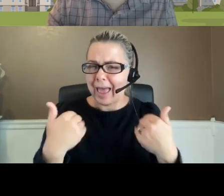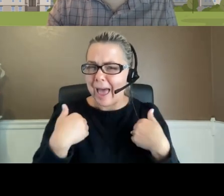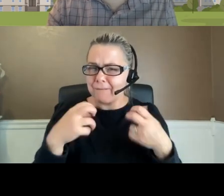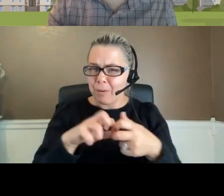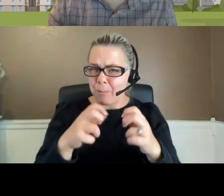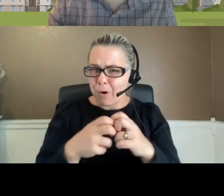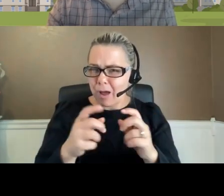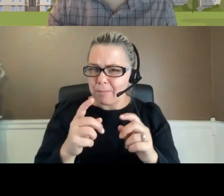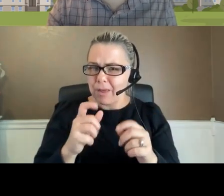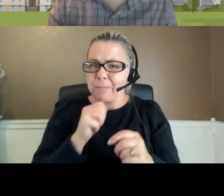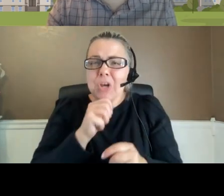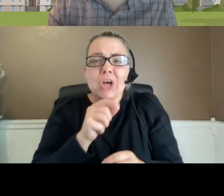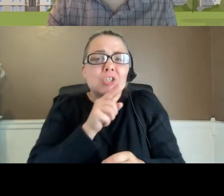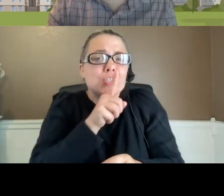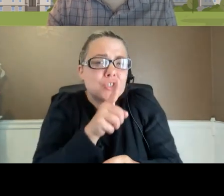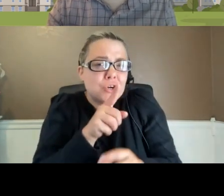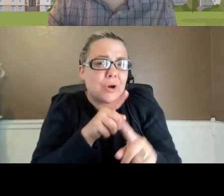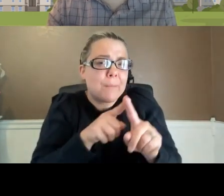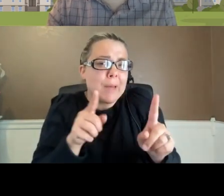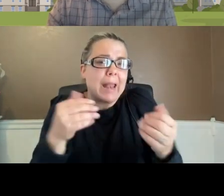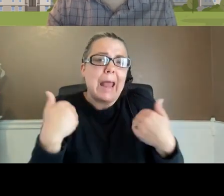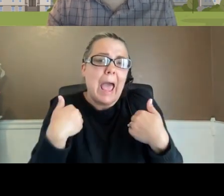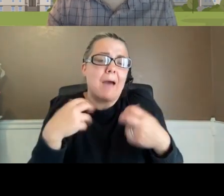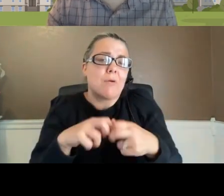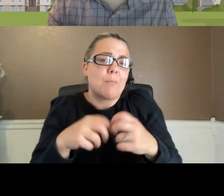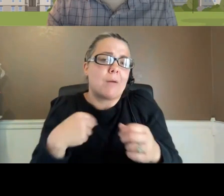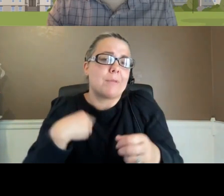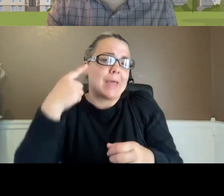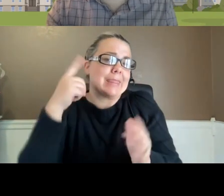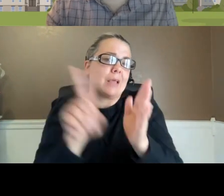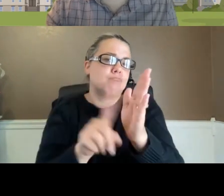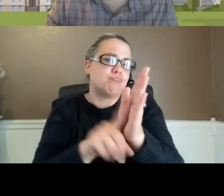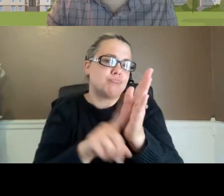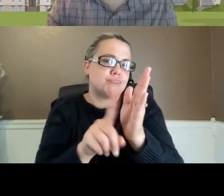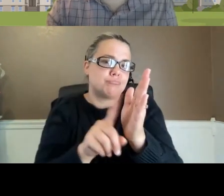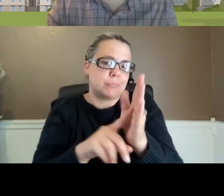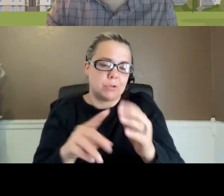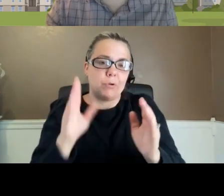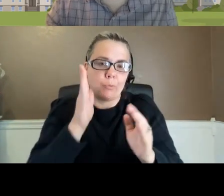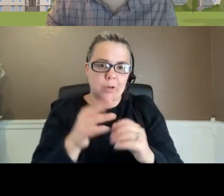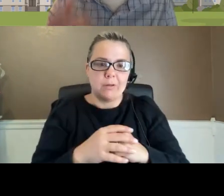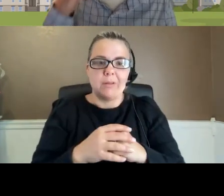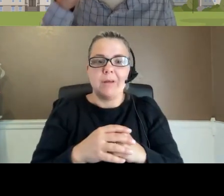It's something that's going to necessitate some additional examination by a human. Somebody with